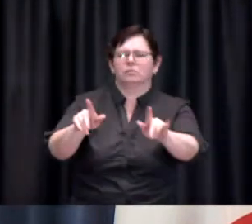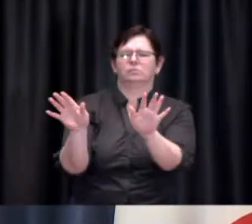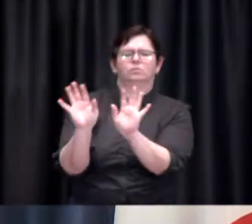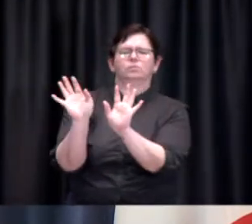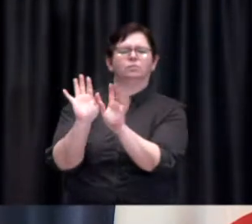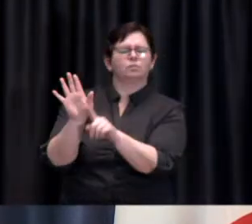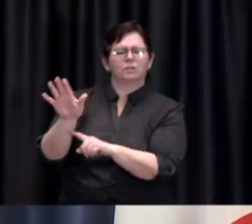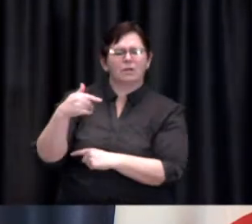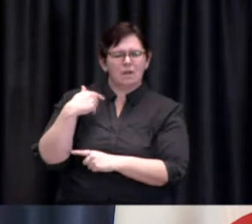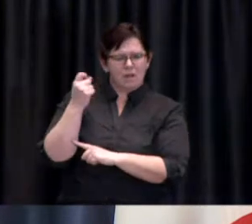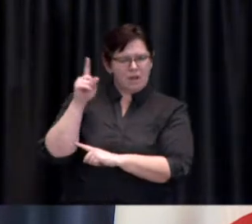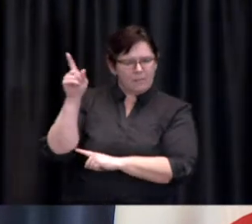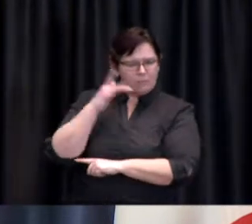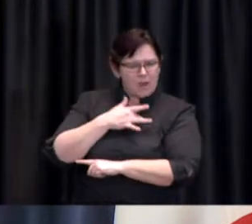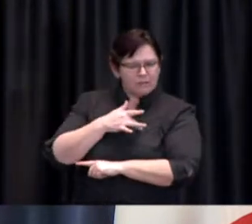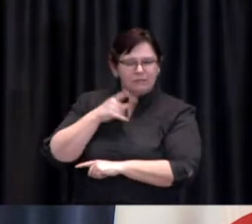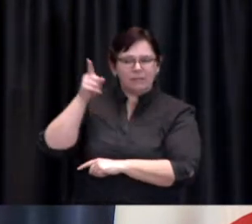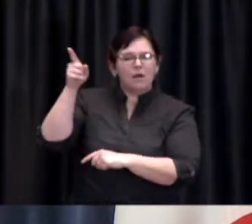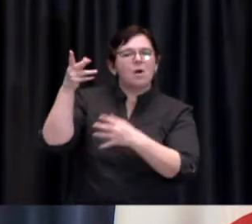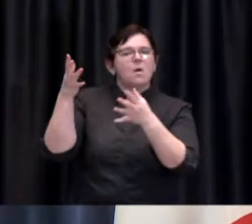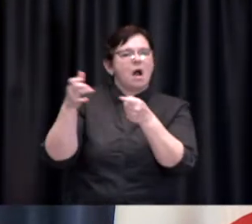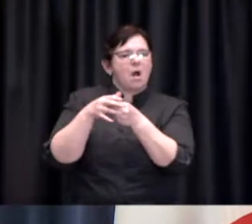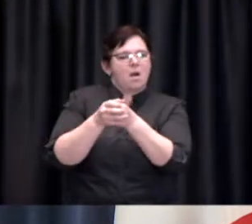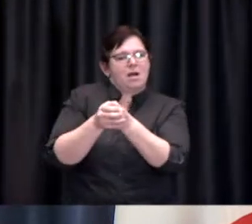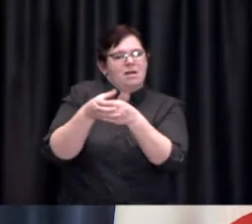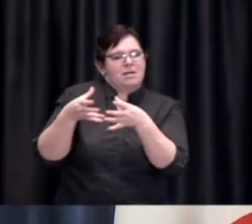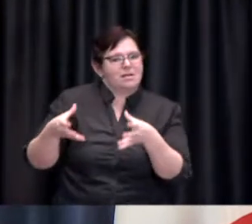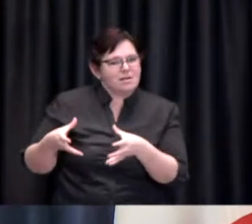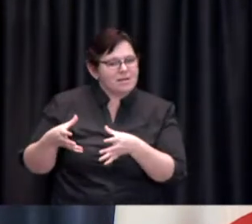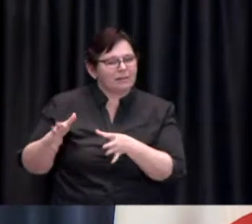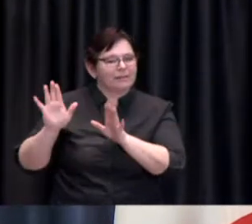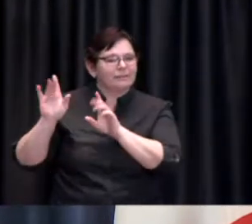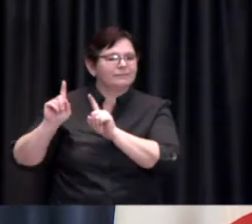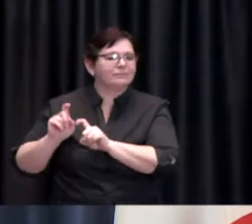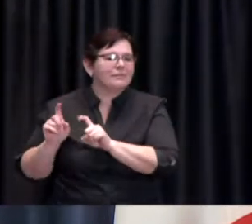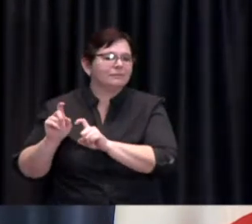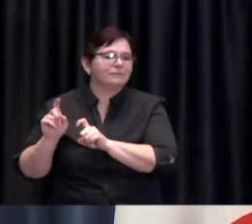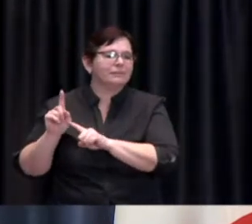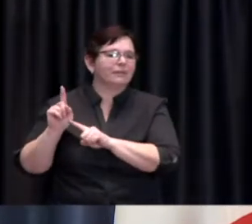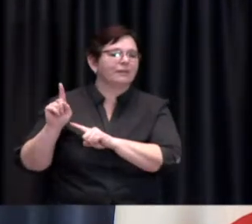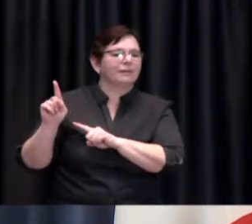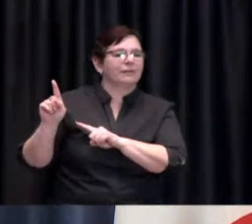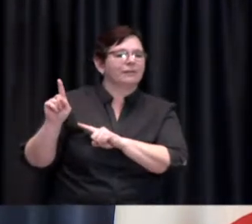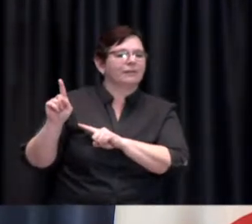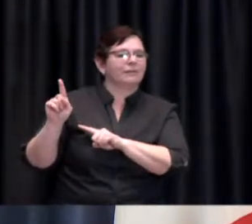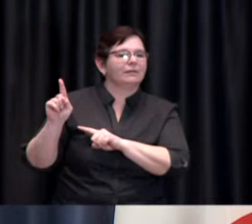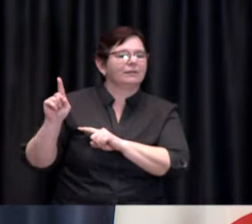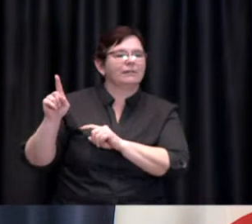expanded its uh the use of this one single symptom screening and I would suggest to you that